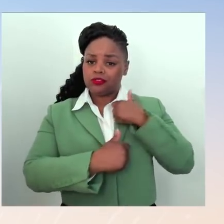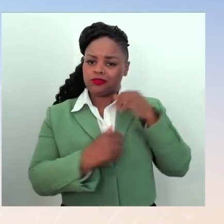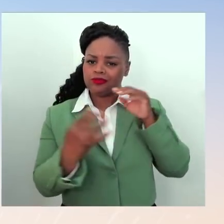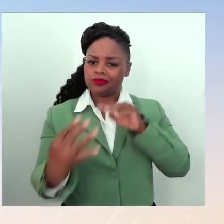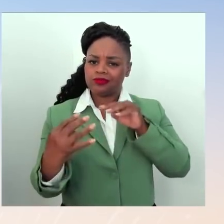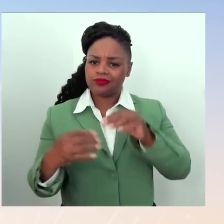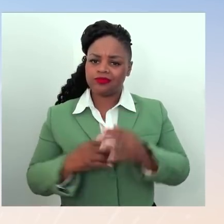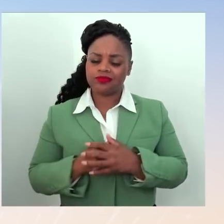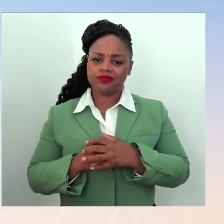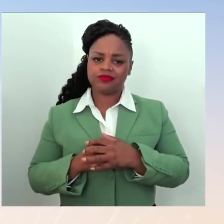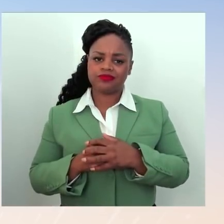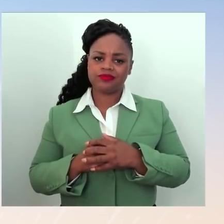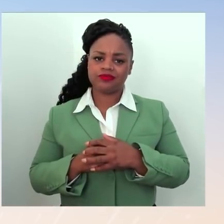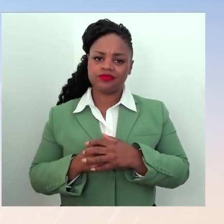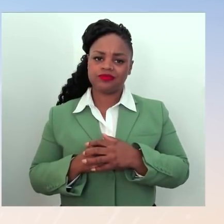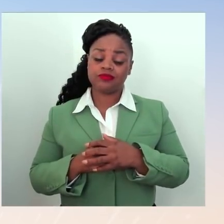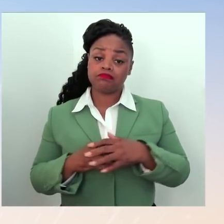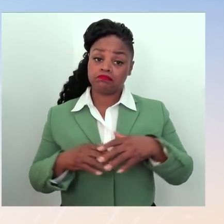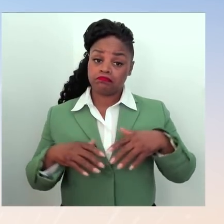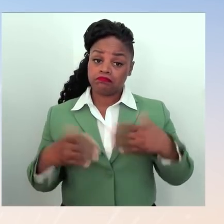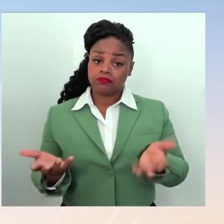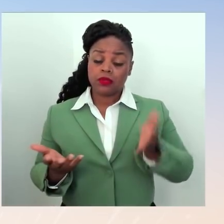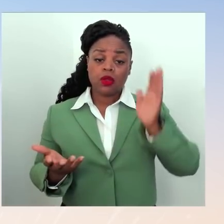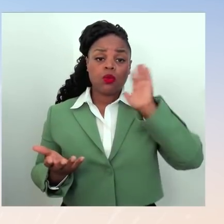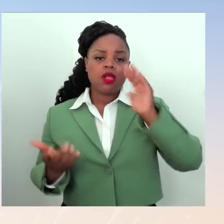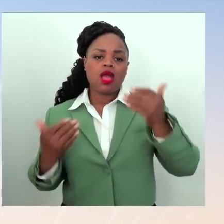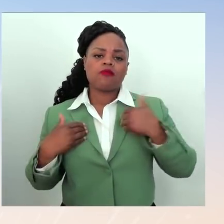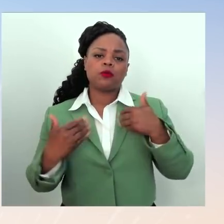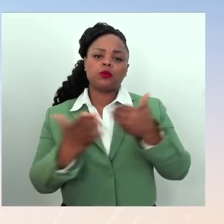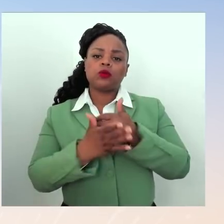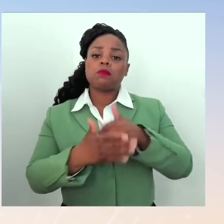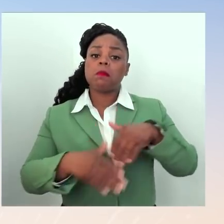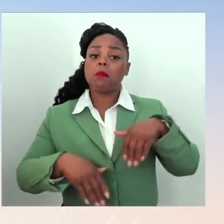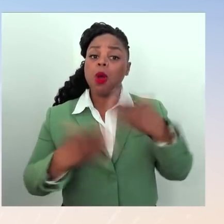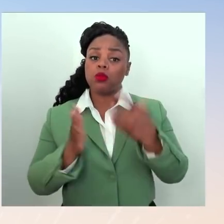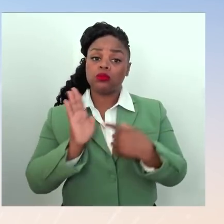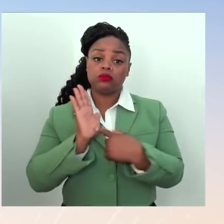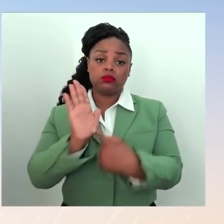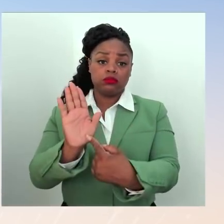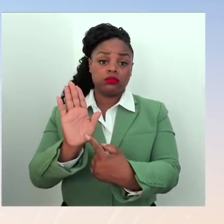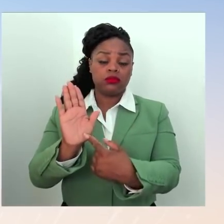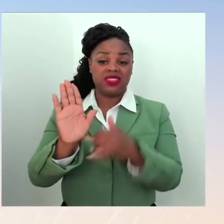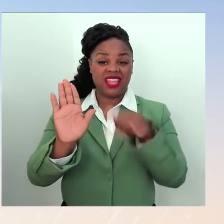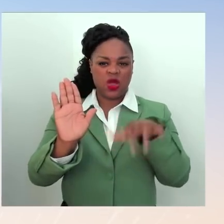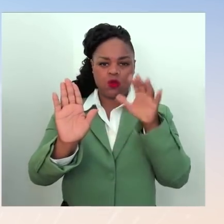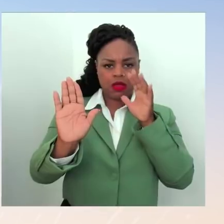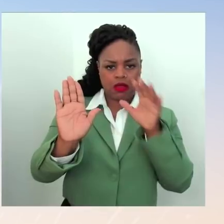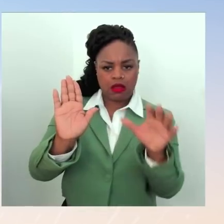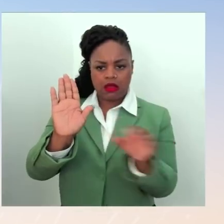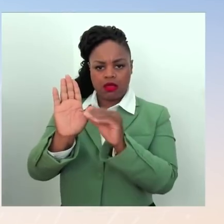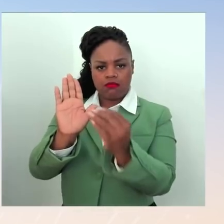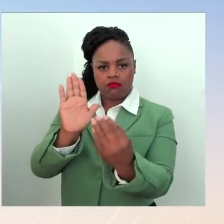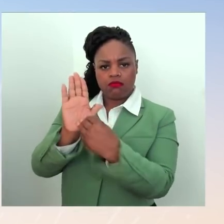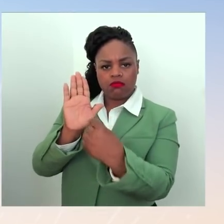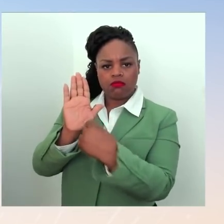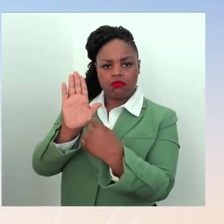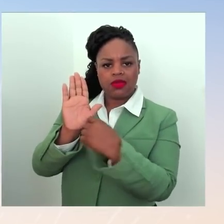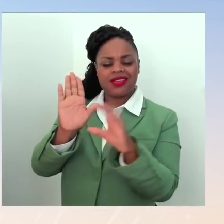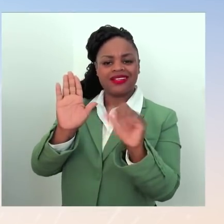to consider adding certain rare cancers to the list of those presumed to be service connected. And he will urge Congress to send him legislation